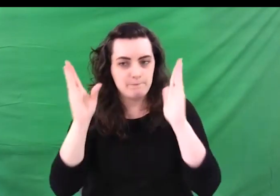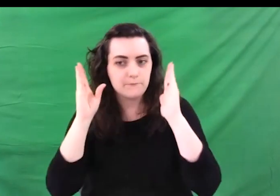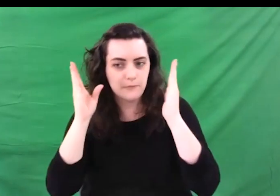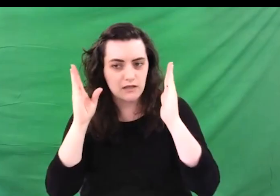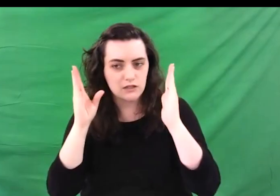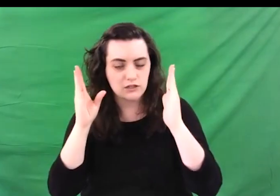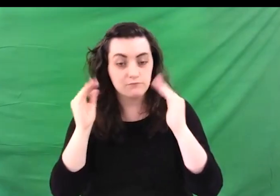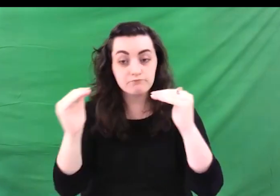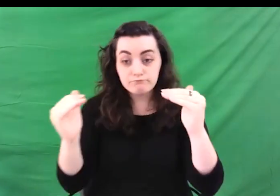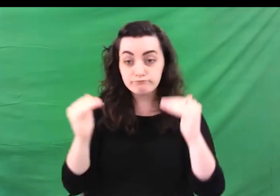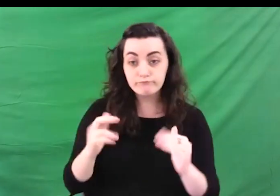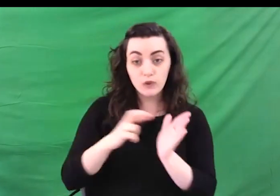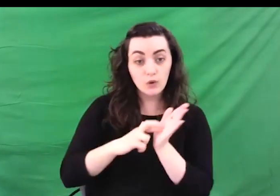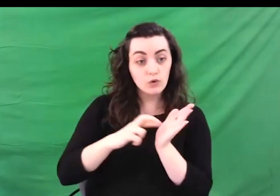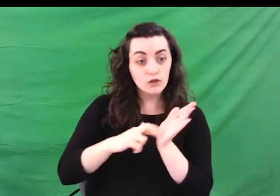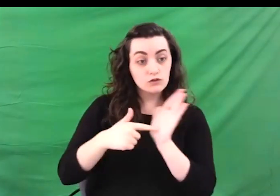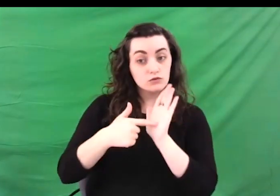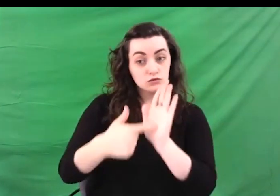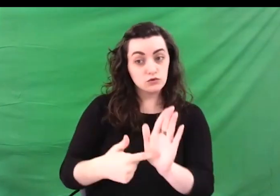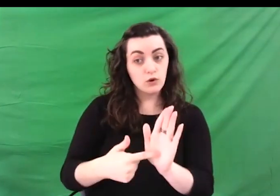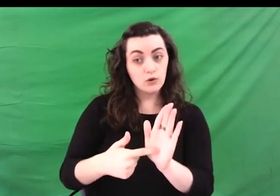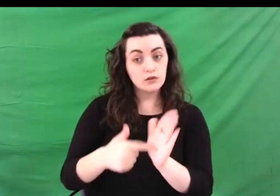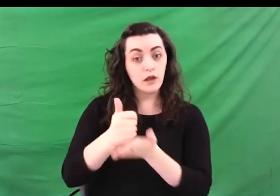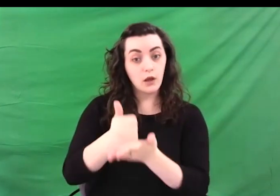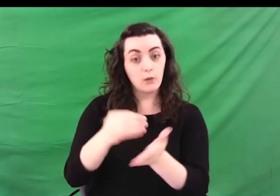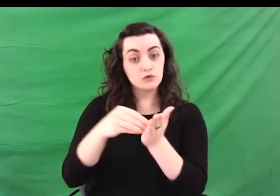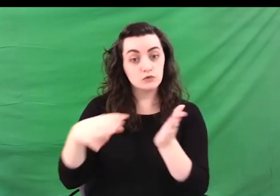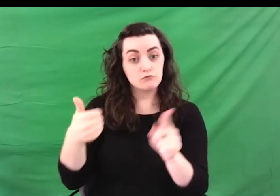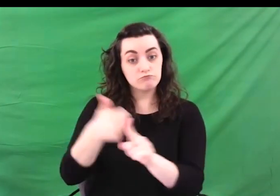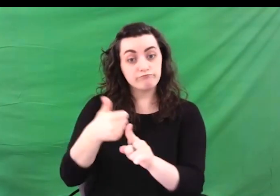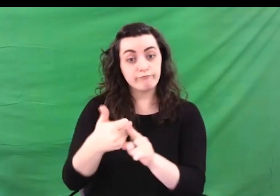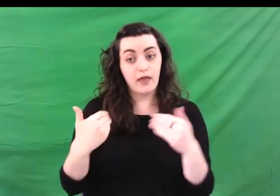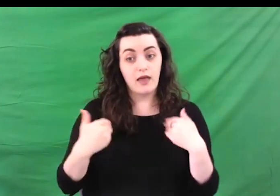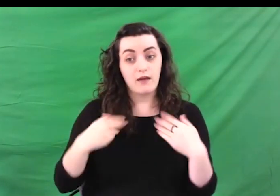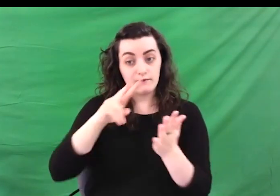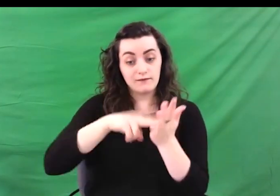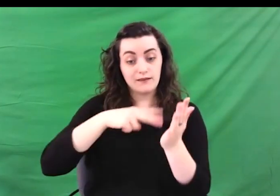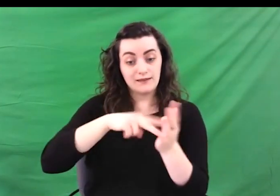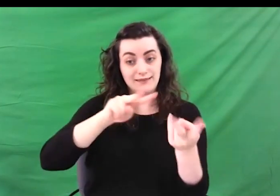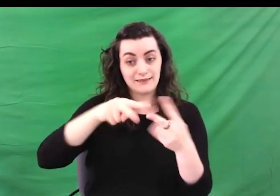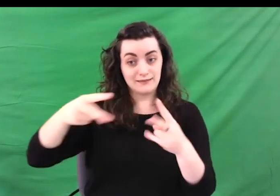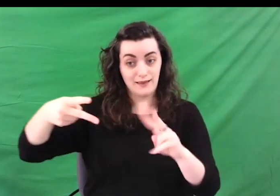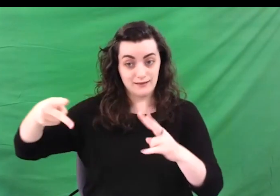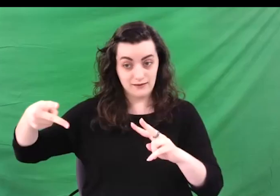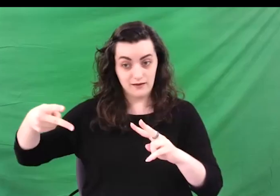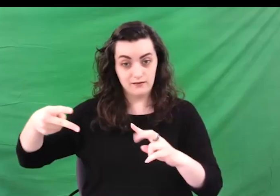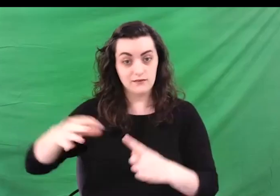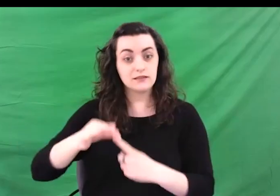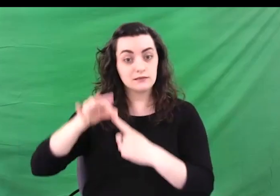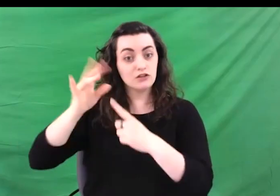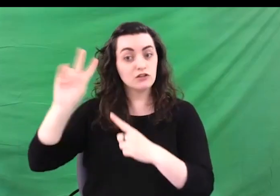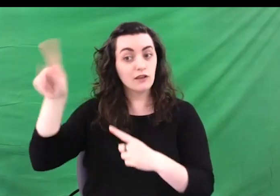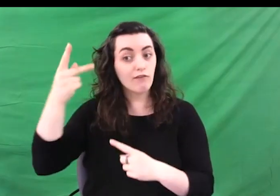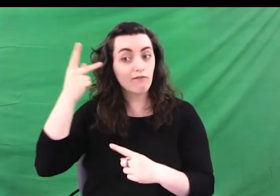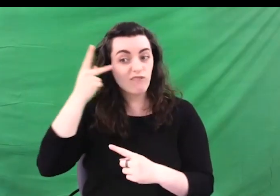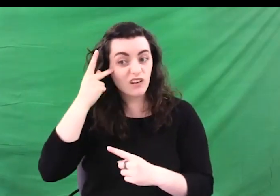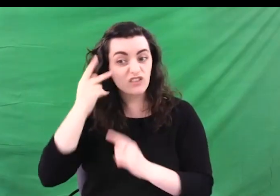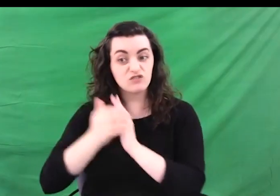Research has found that this can also help students with dyslexia, especially as phonological skills can often be difficult for those students.